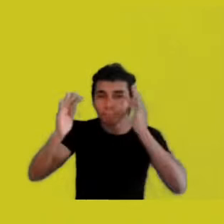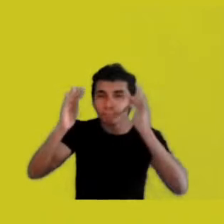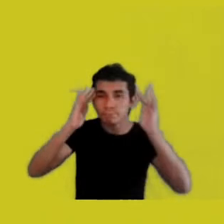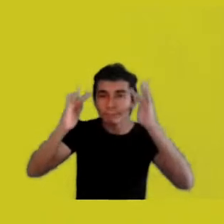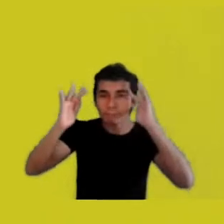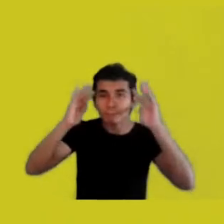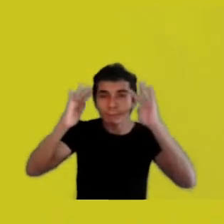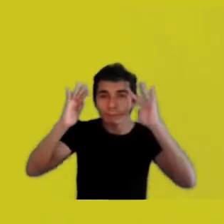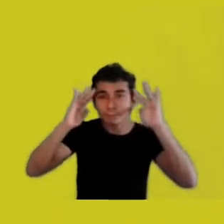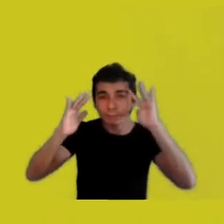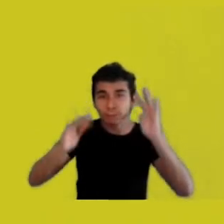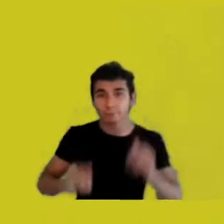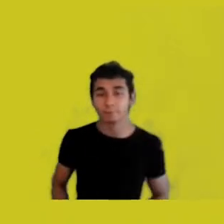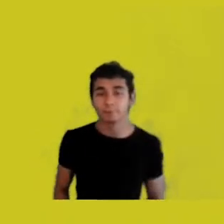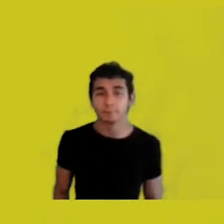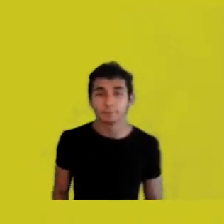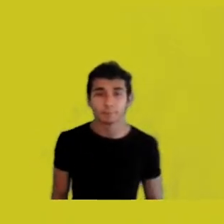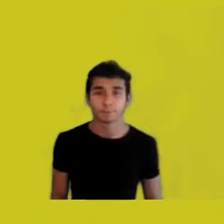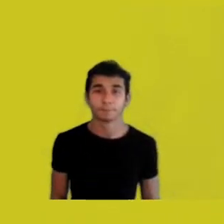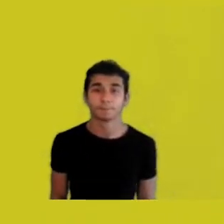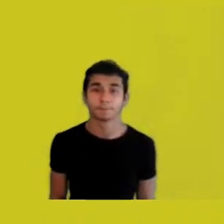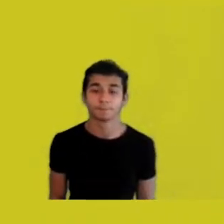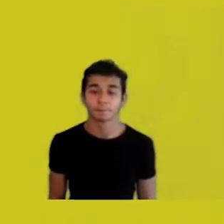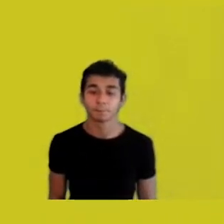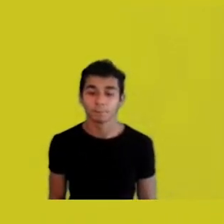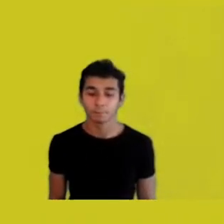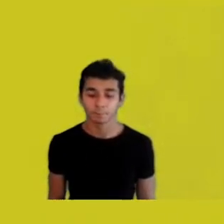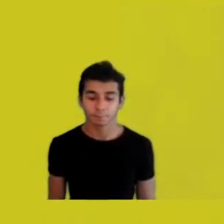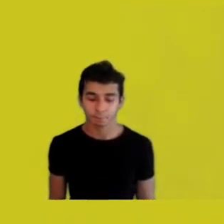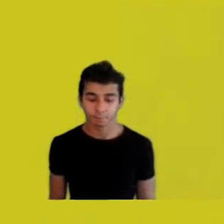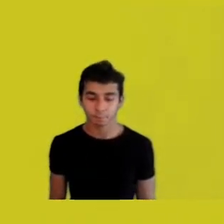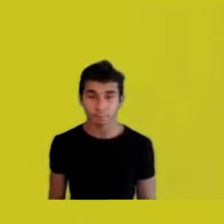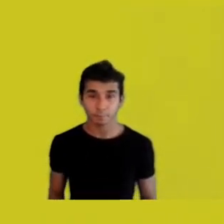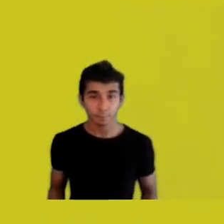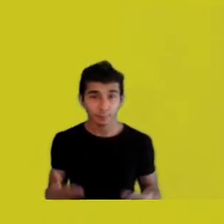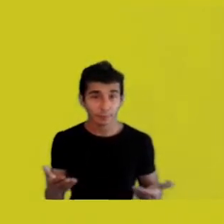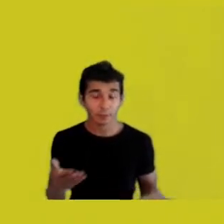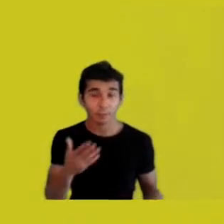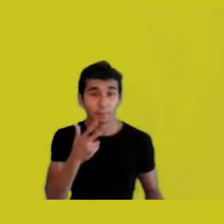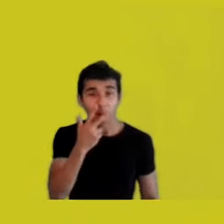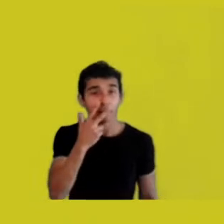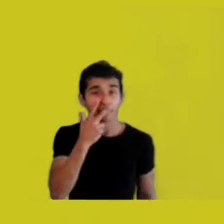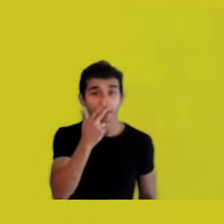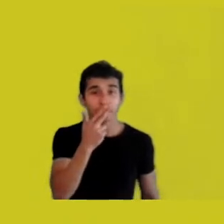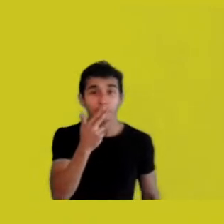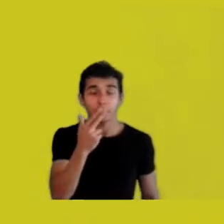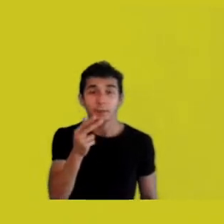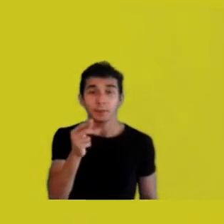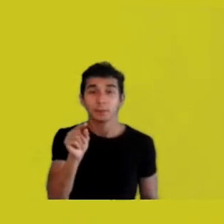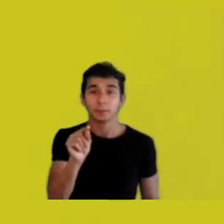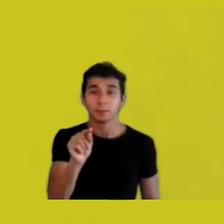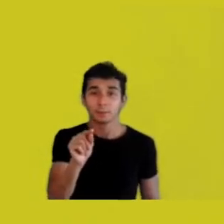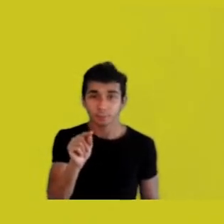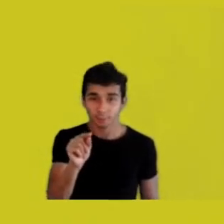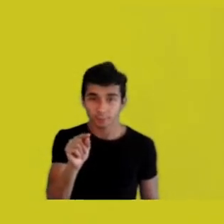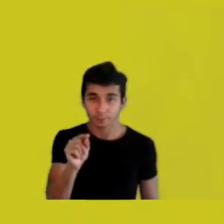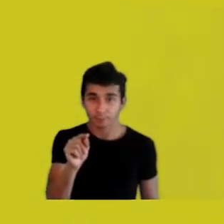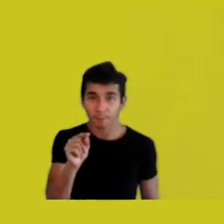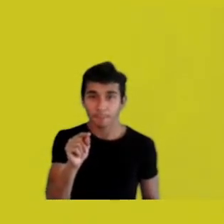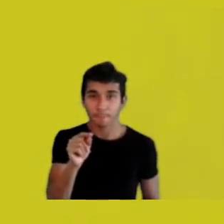it seems to me that the practice, the enchanting interpretation is this.